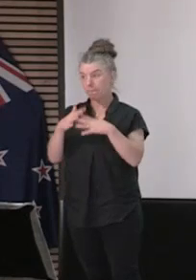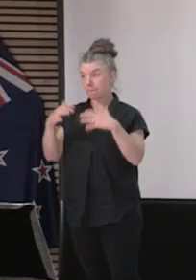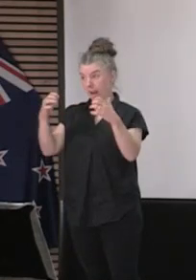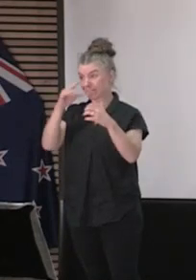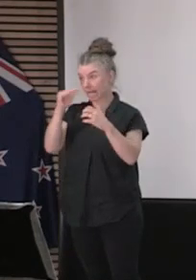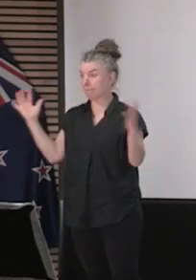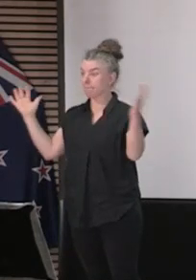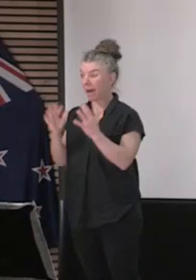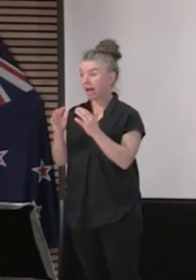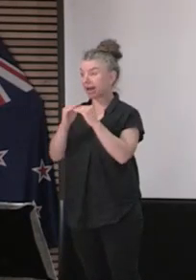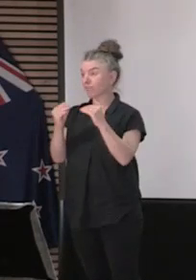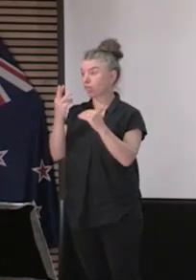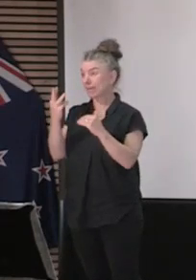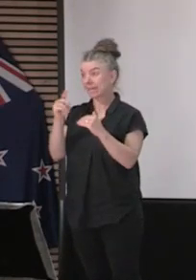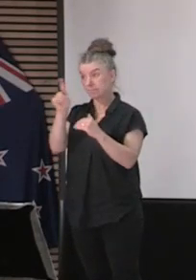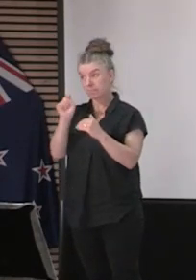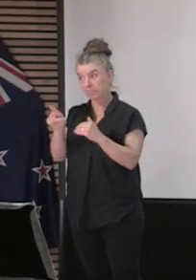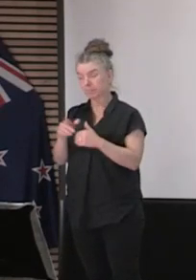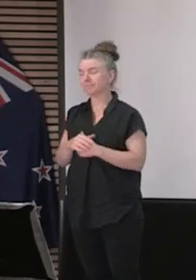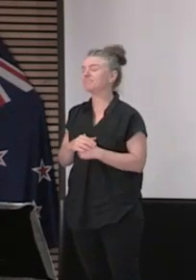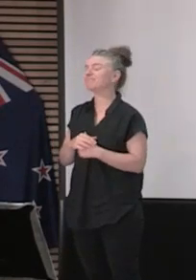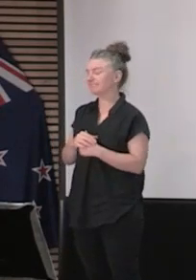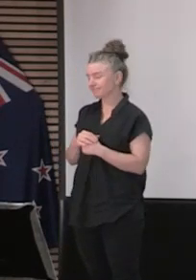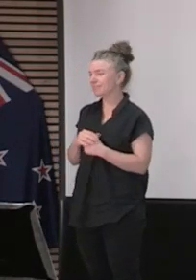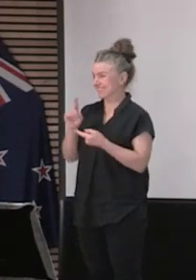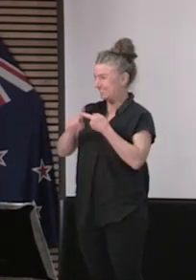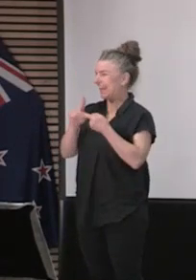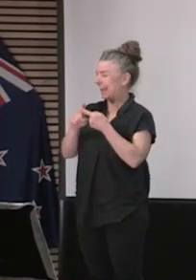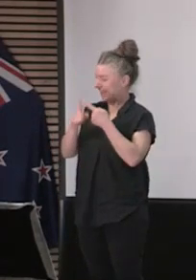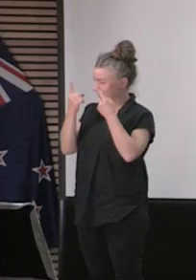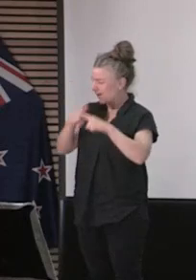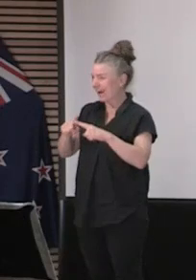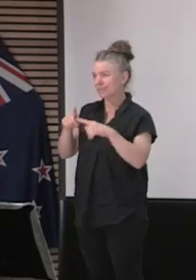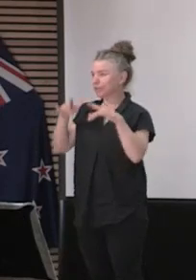Again, these are someof the issue that is we'reworking into that finer detailaround,